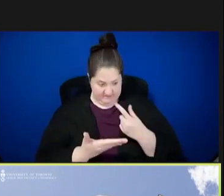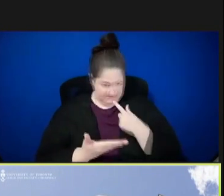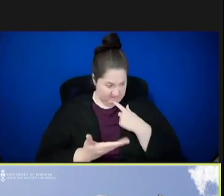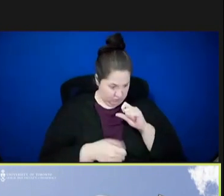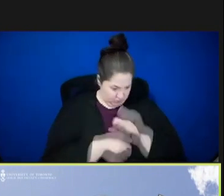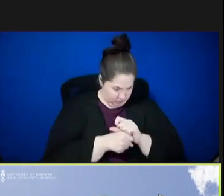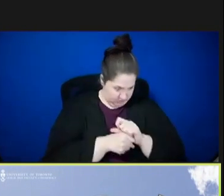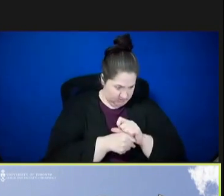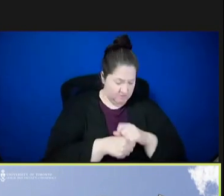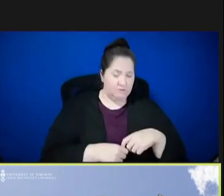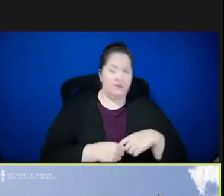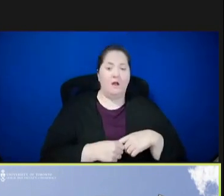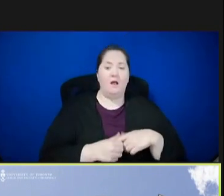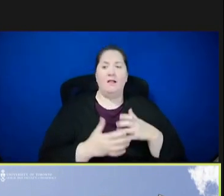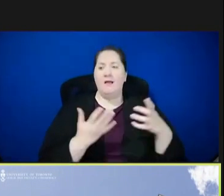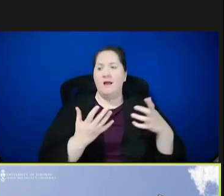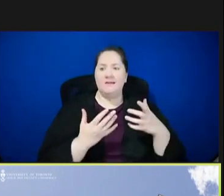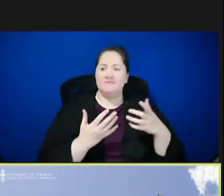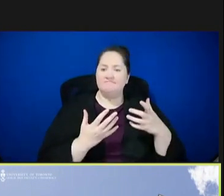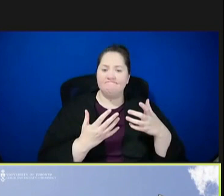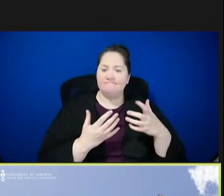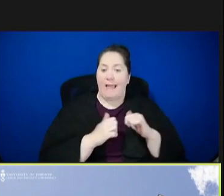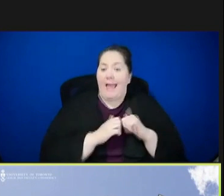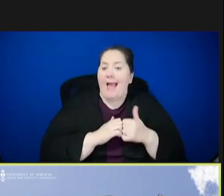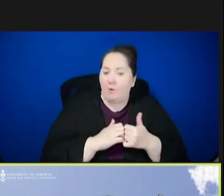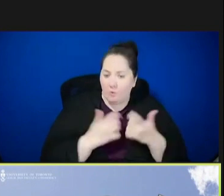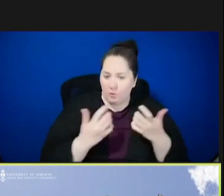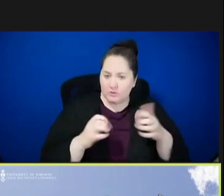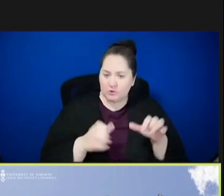but a lot of them fall short with the how exactly are you going to do this, how do